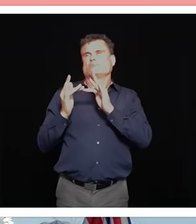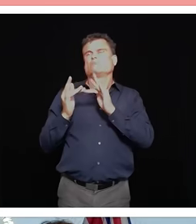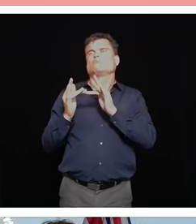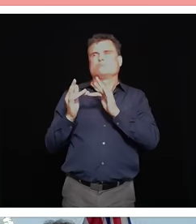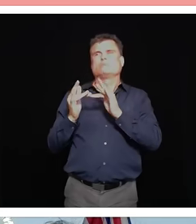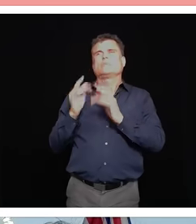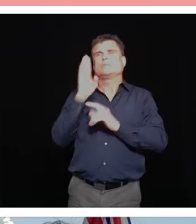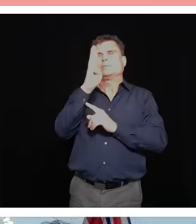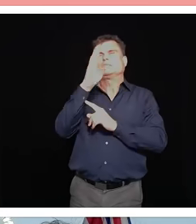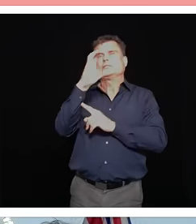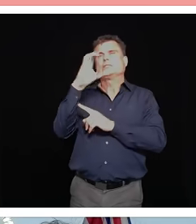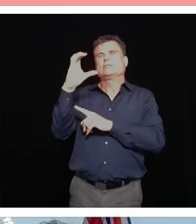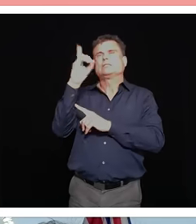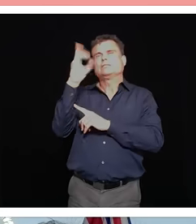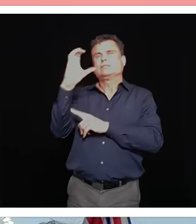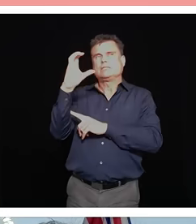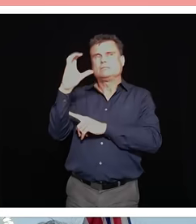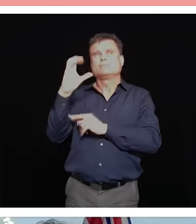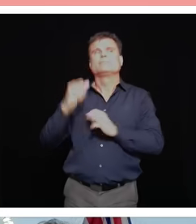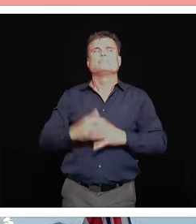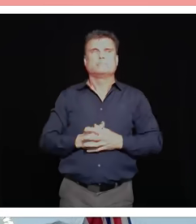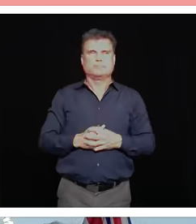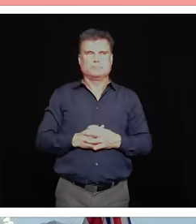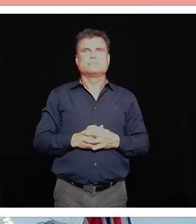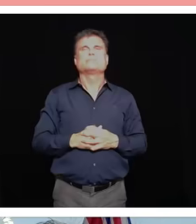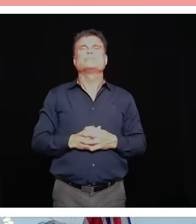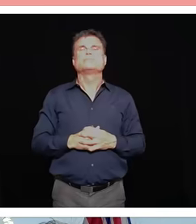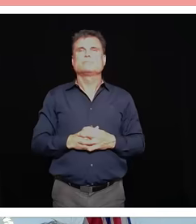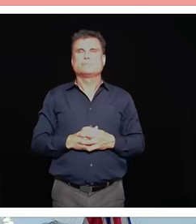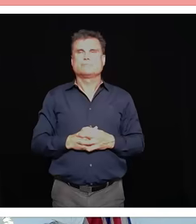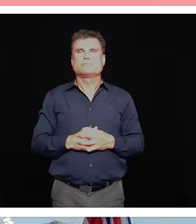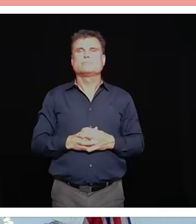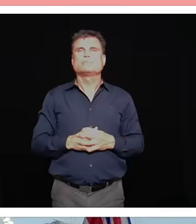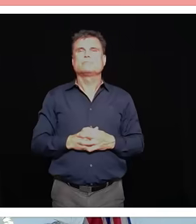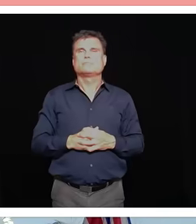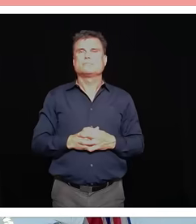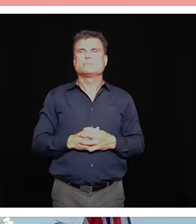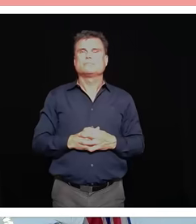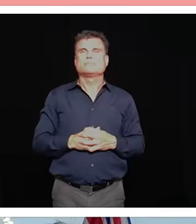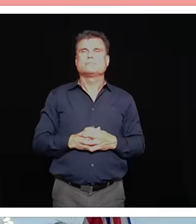periods of time with anyone outside of your household bubble should be avoided.